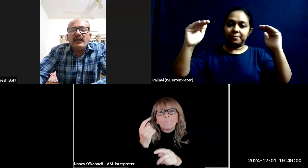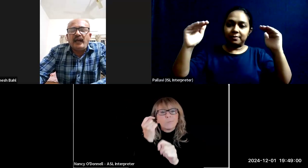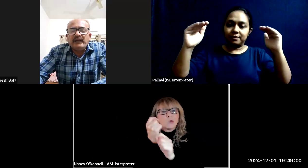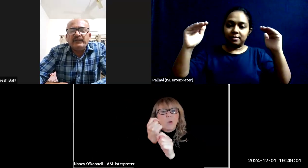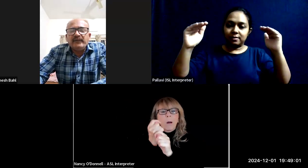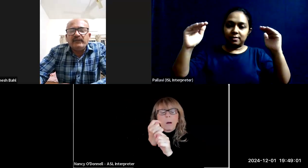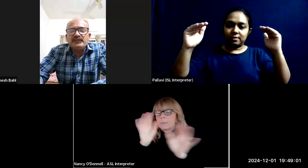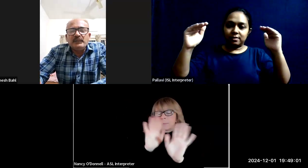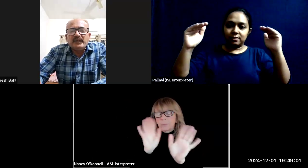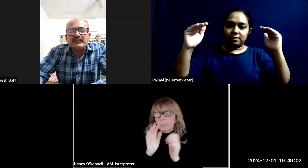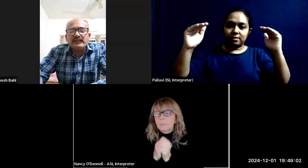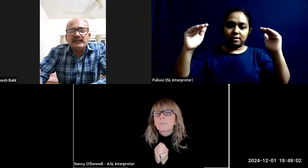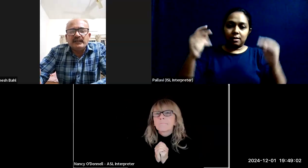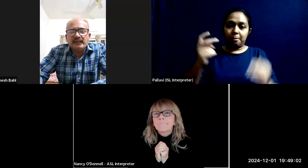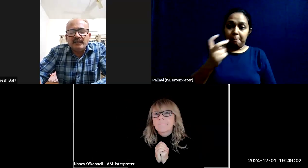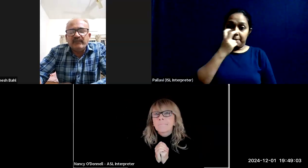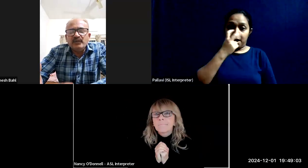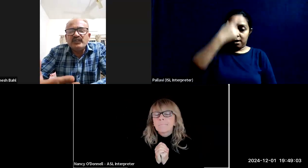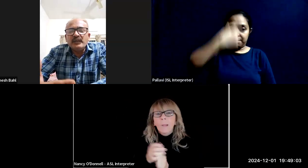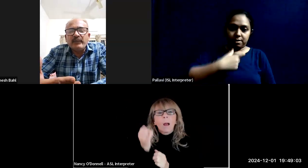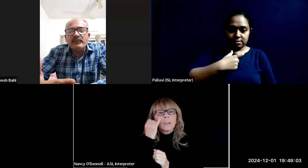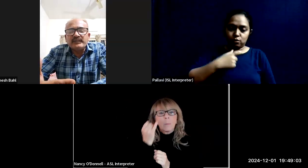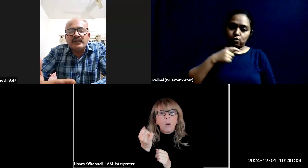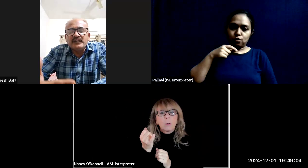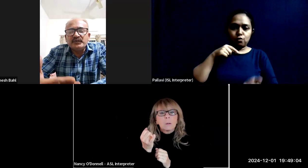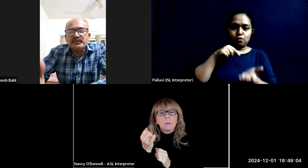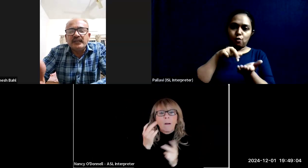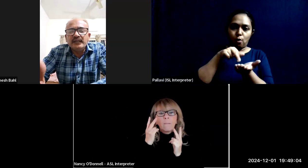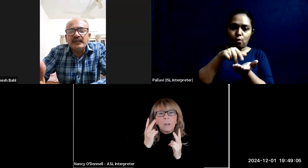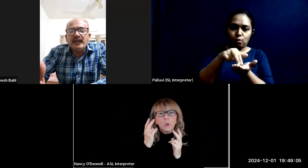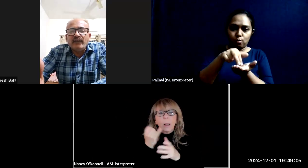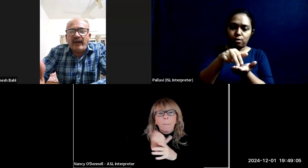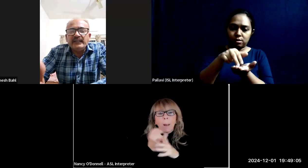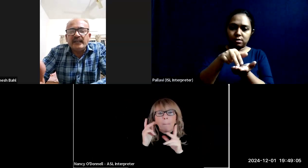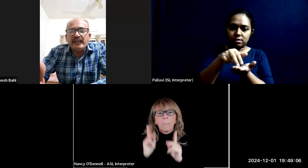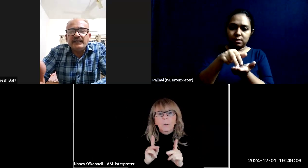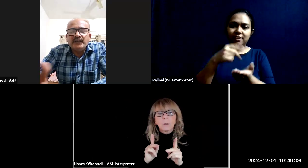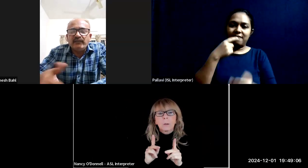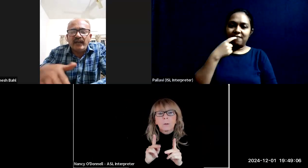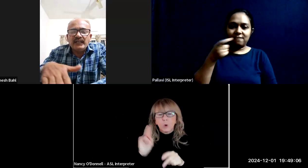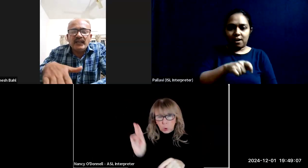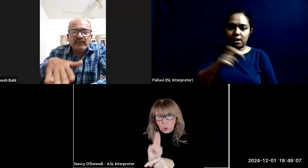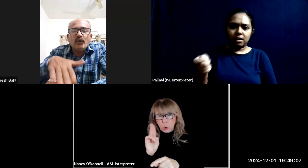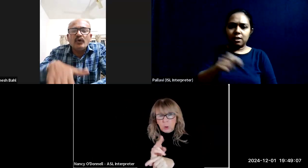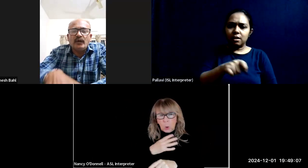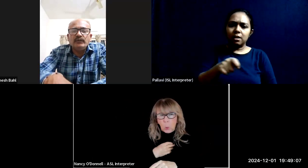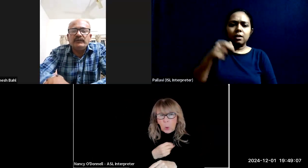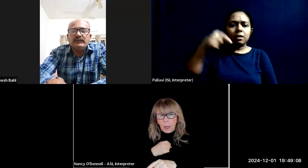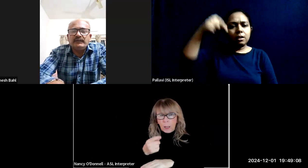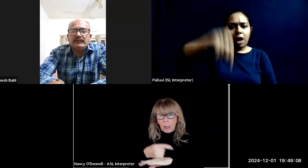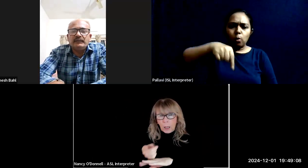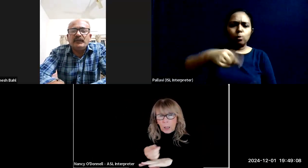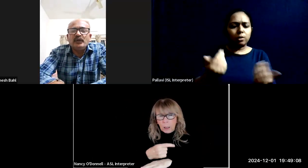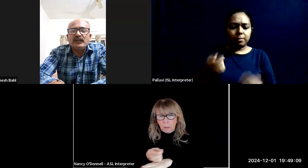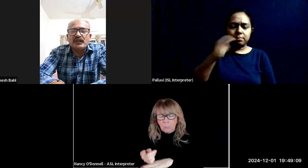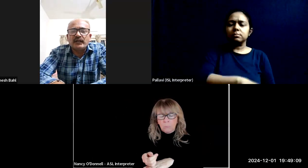Okay. And if a visually impaired person is using a white cane, the white cane will go down